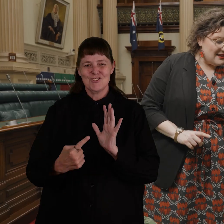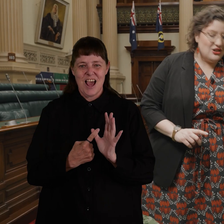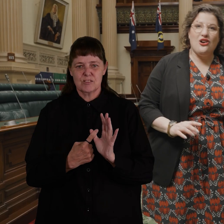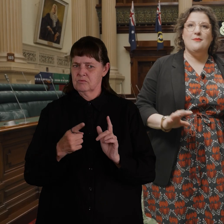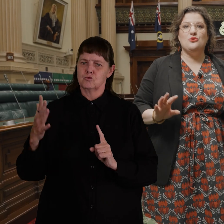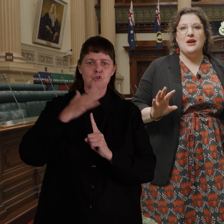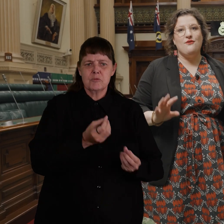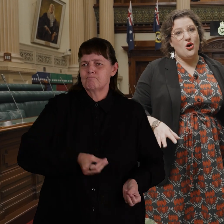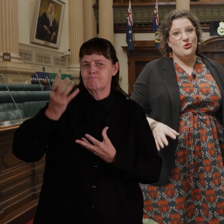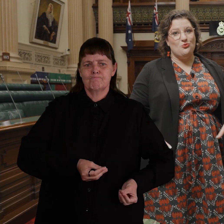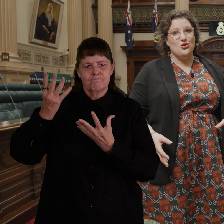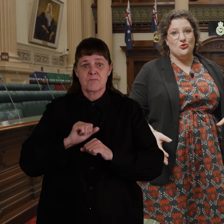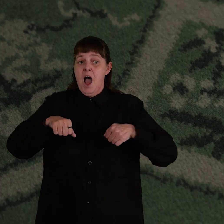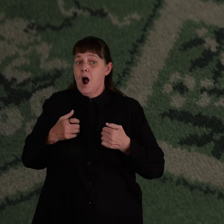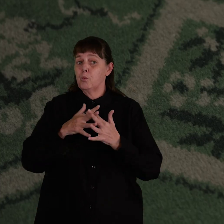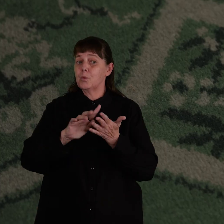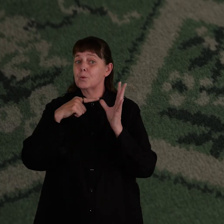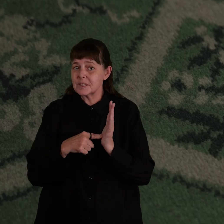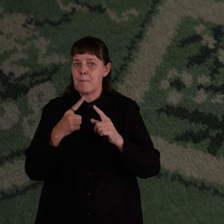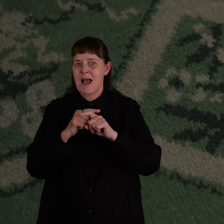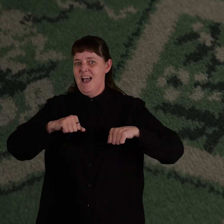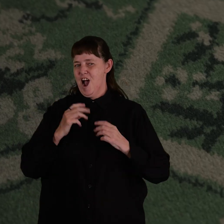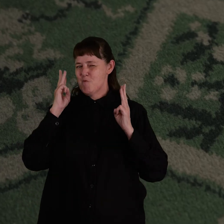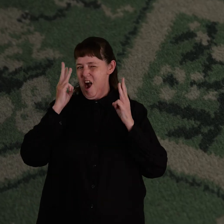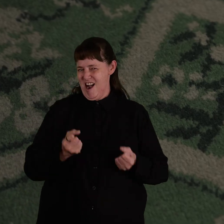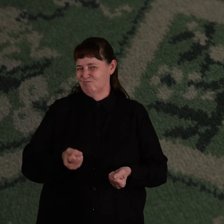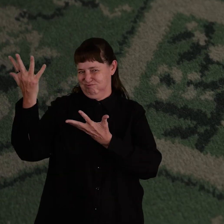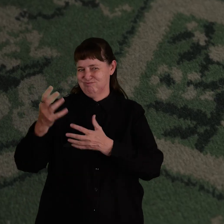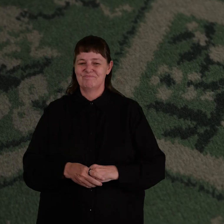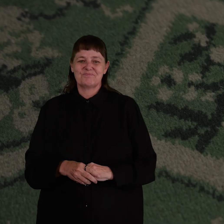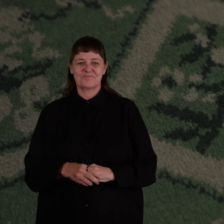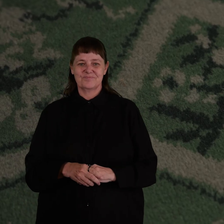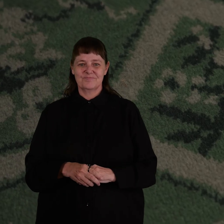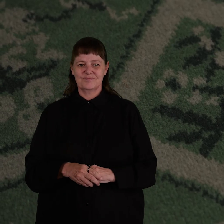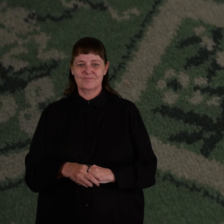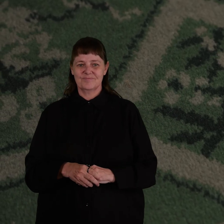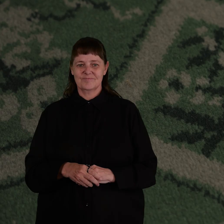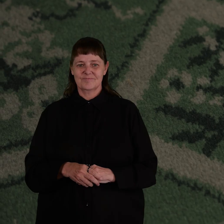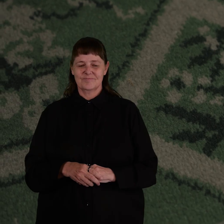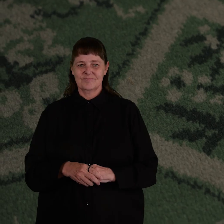In the diamond we have golden wattle, which is Australia's floral emblem. Our national flower.